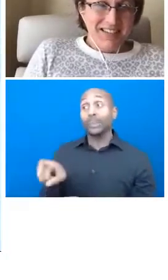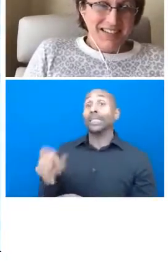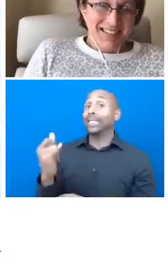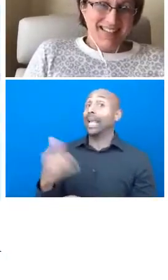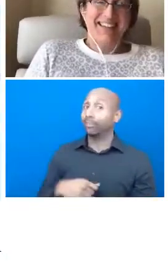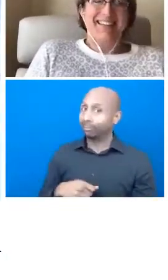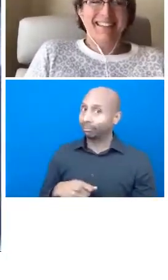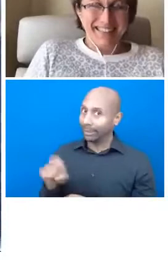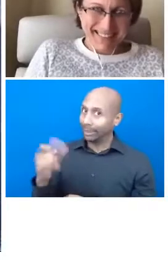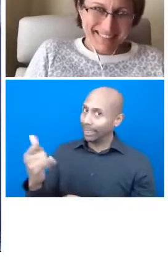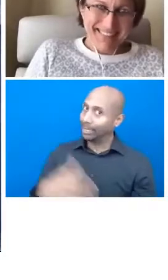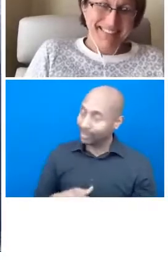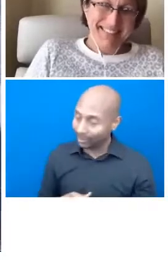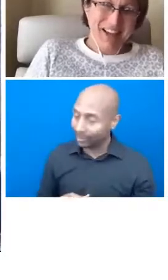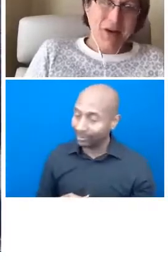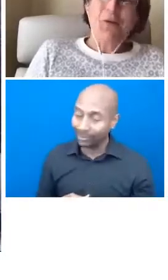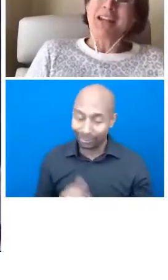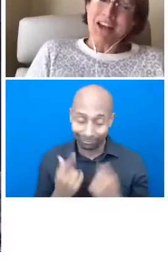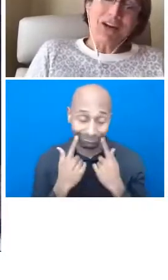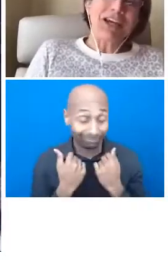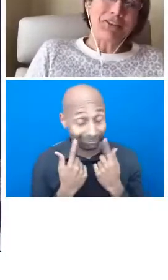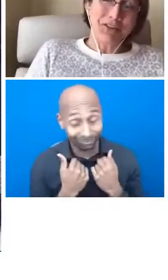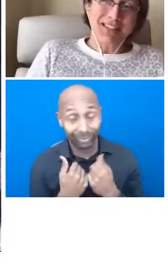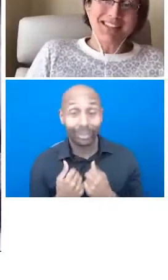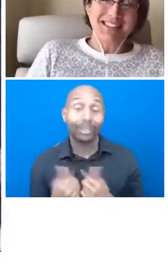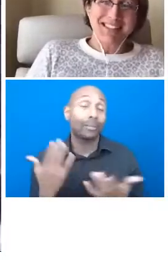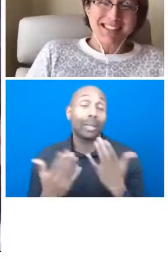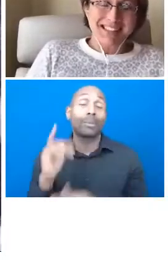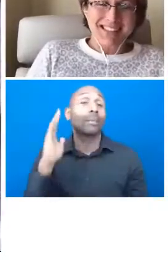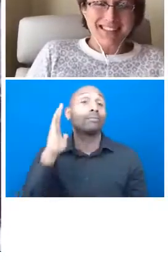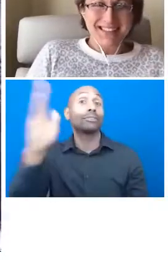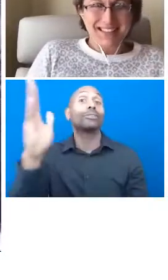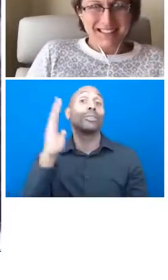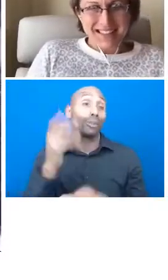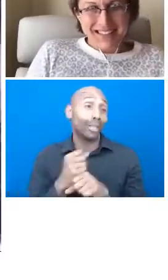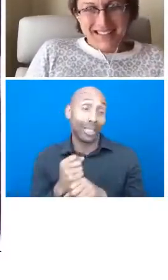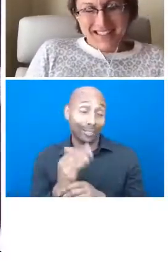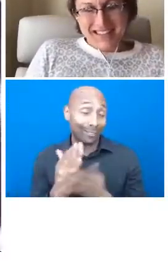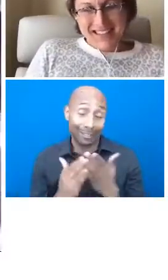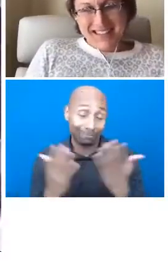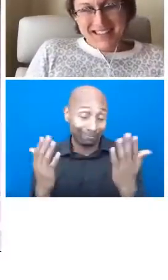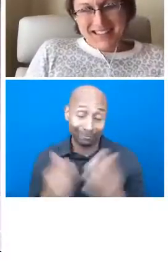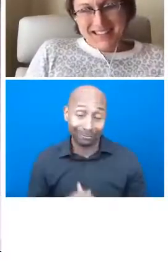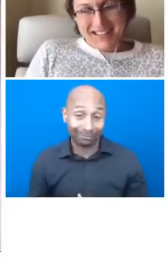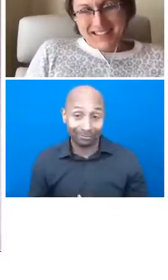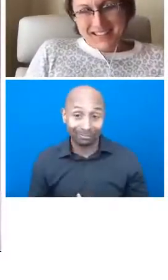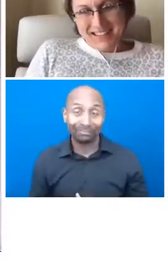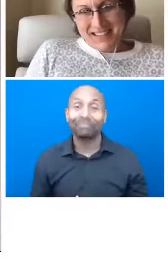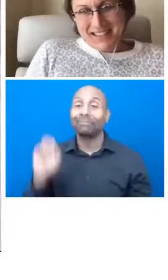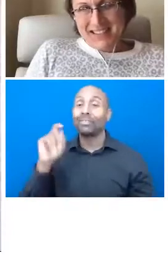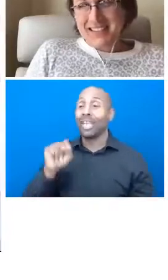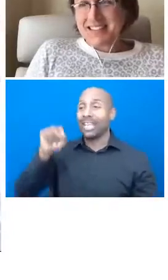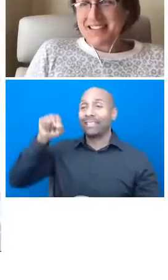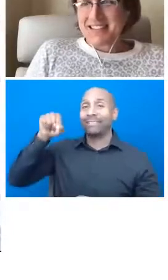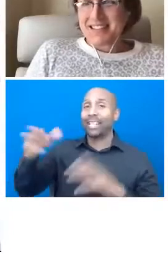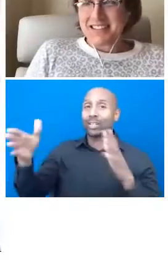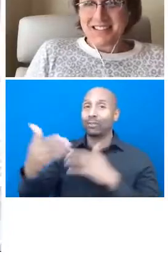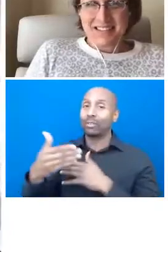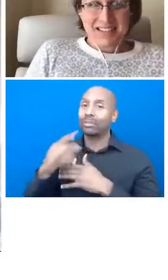This room here is a really grand room.